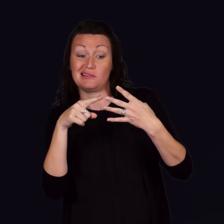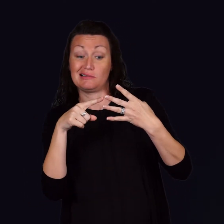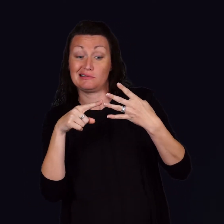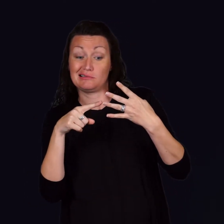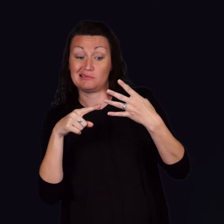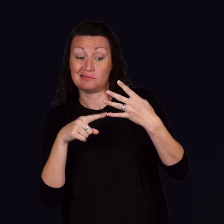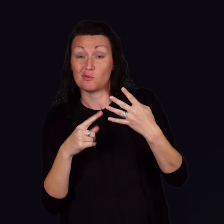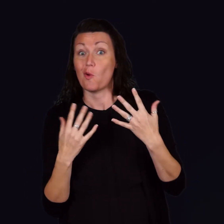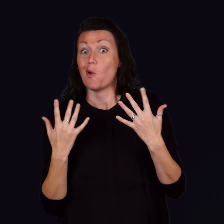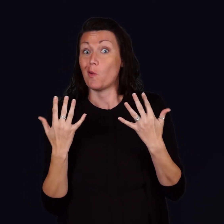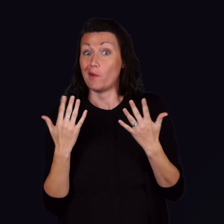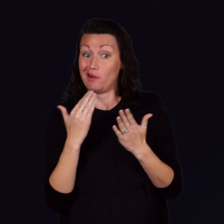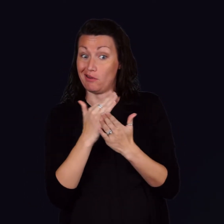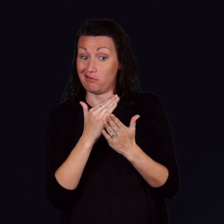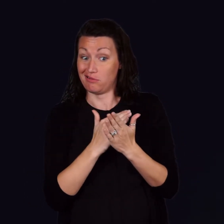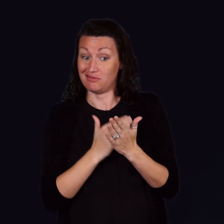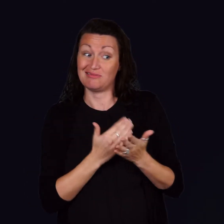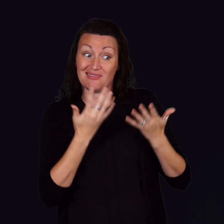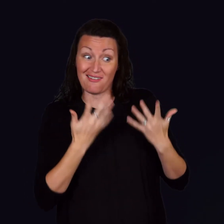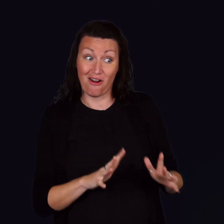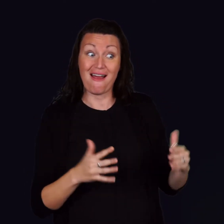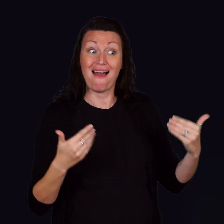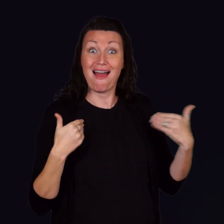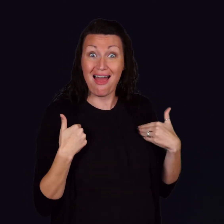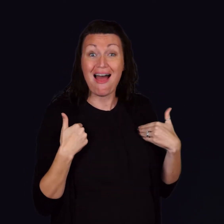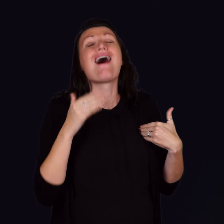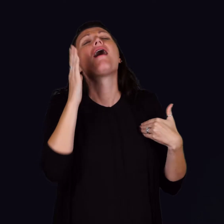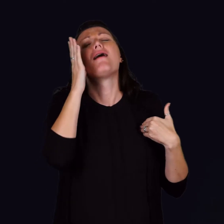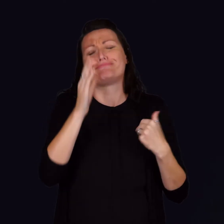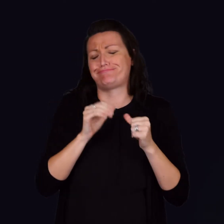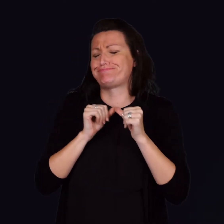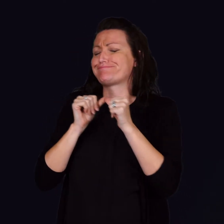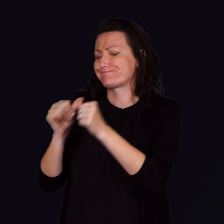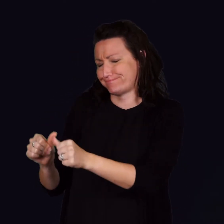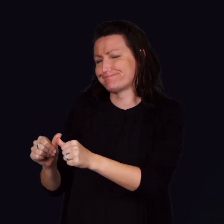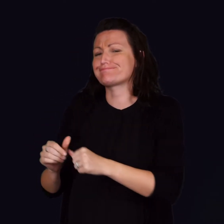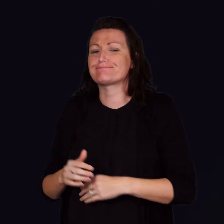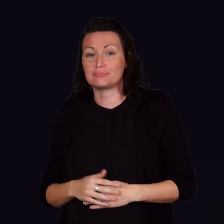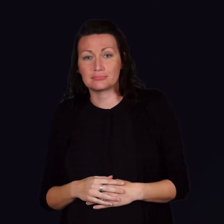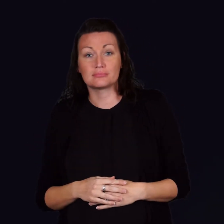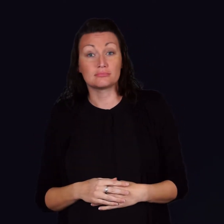and three have waiting lists that will continue.